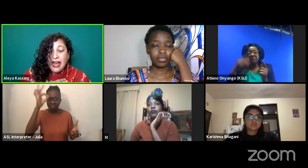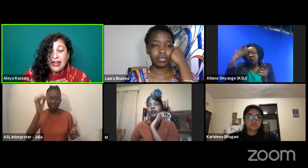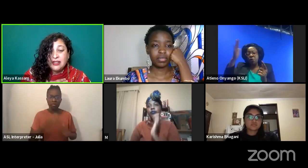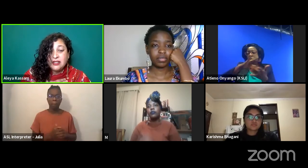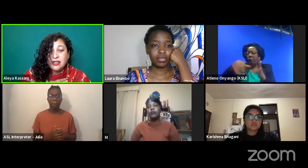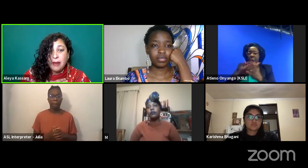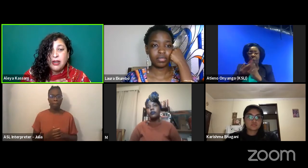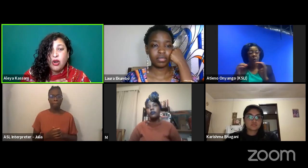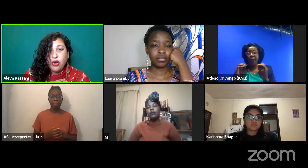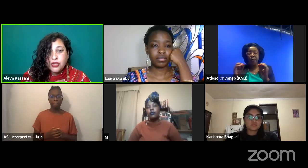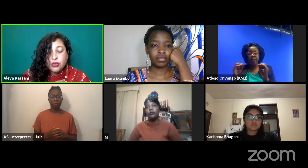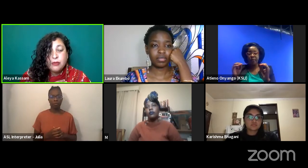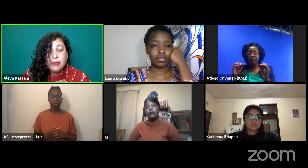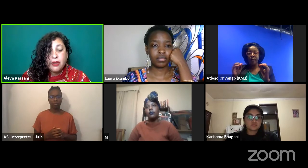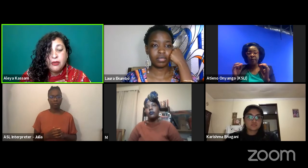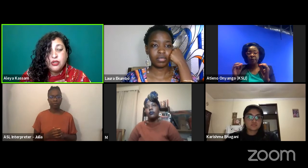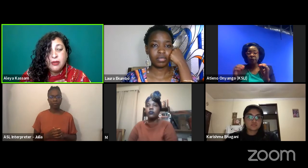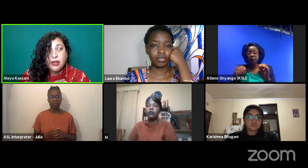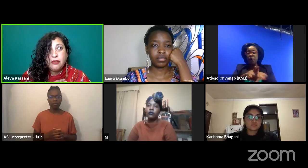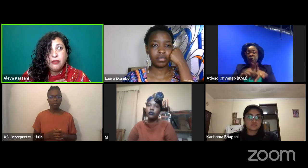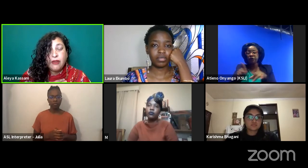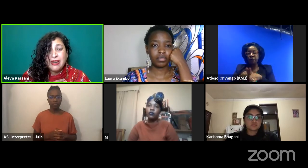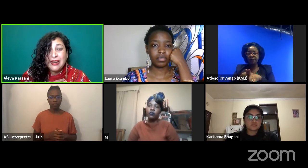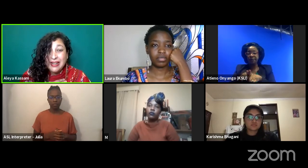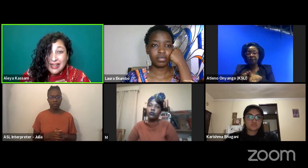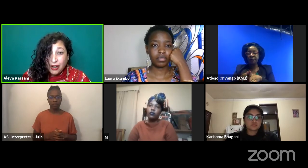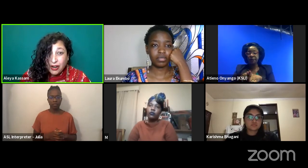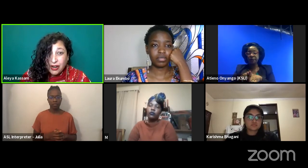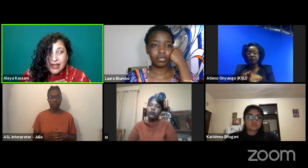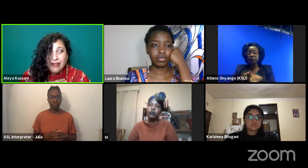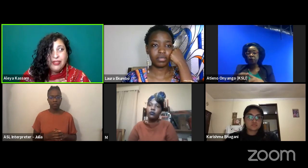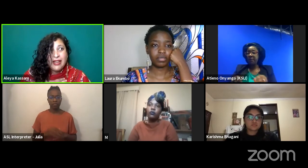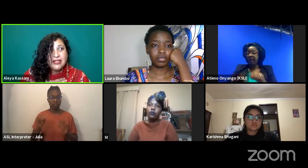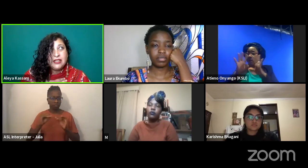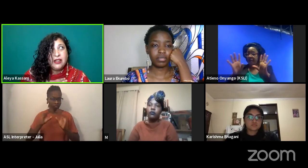And I mean also to be very clear that